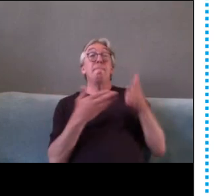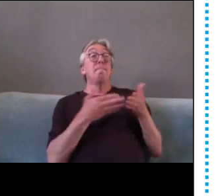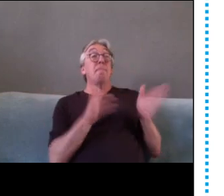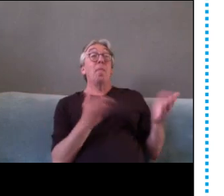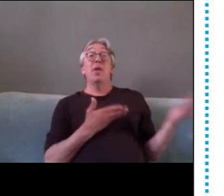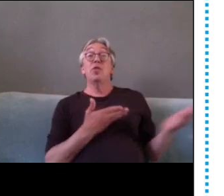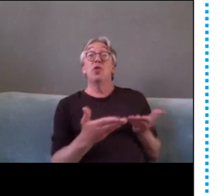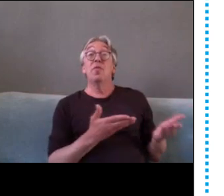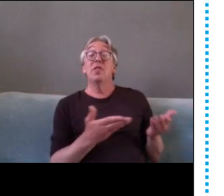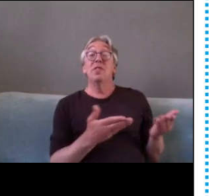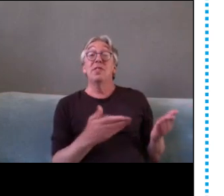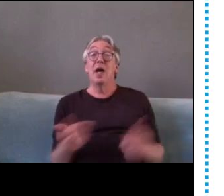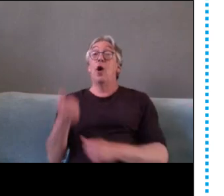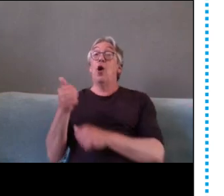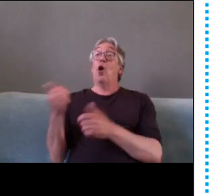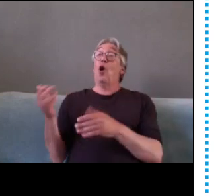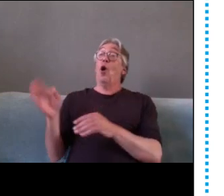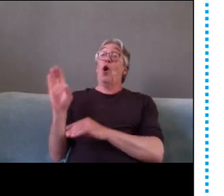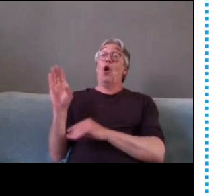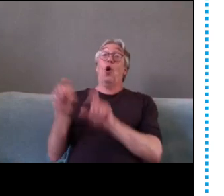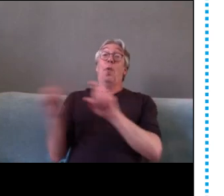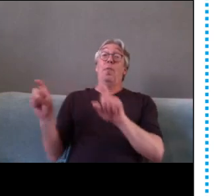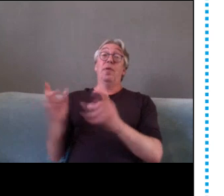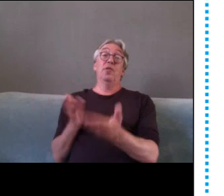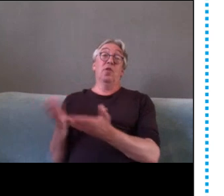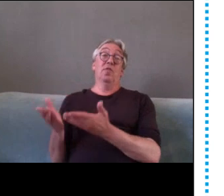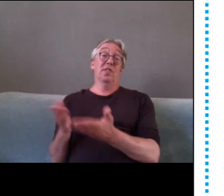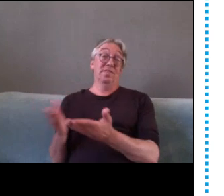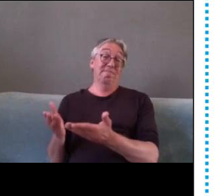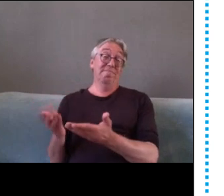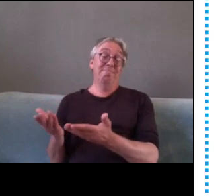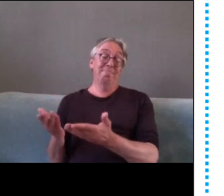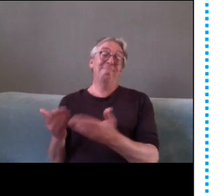Meaning that if the country decides, for example, to use Zoom